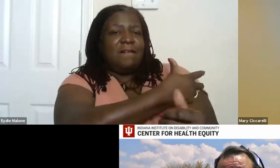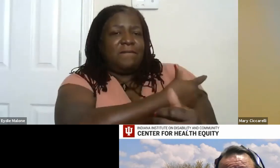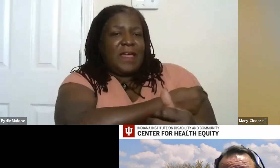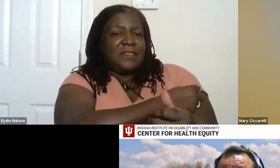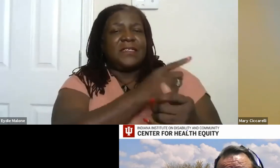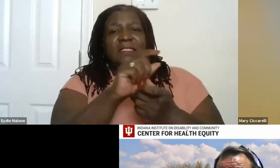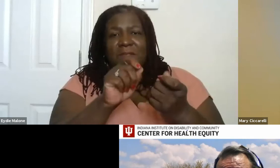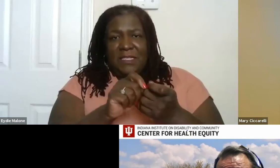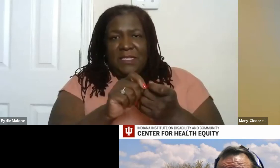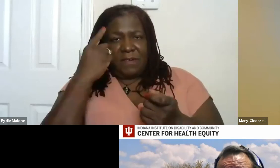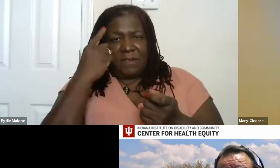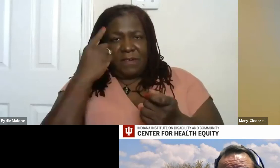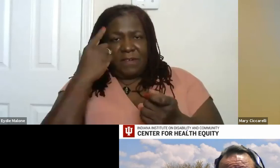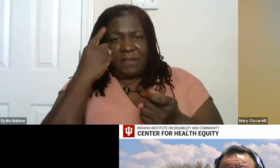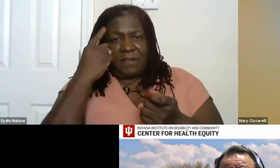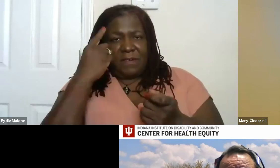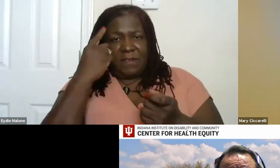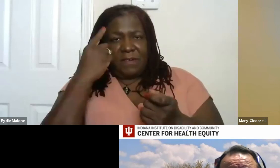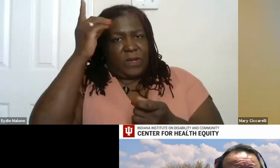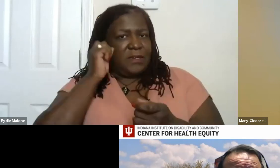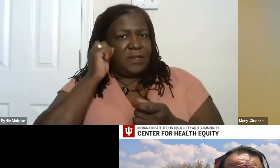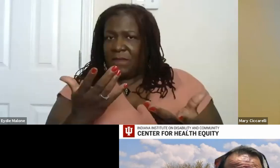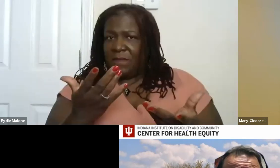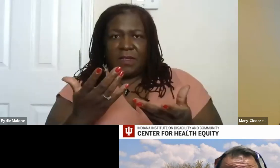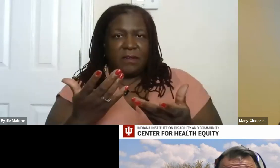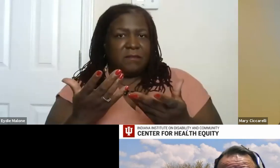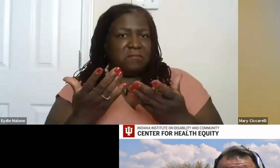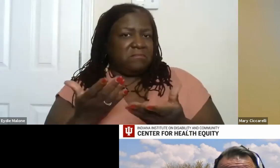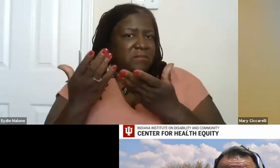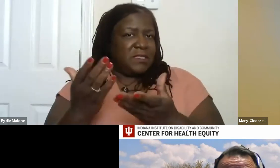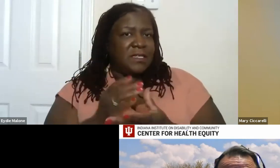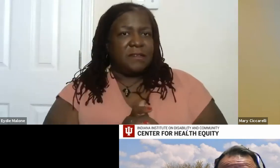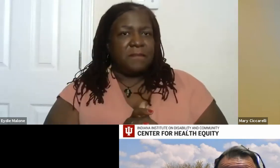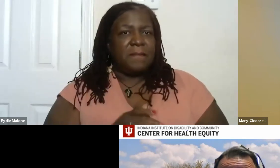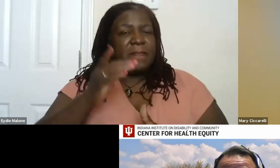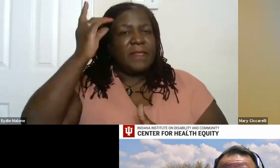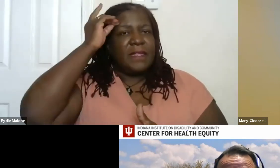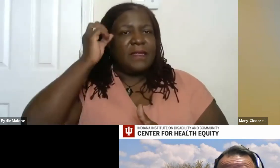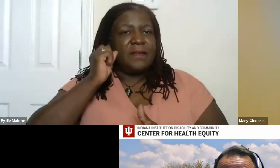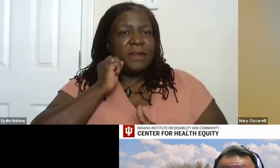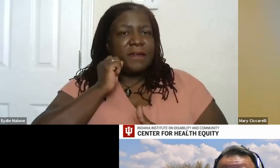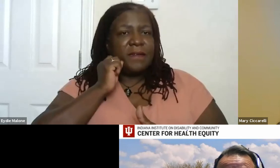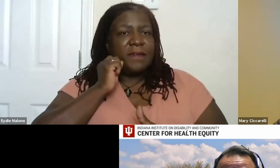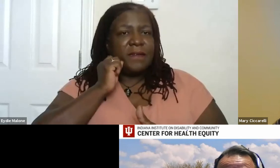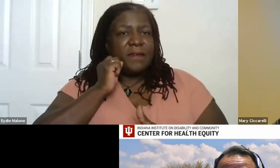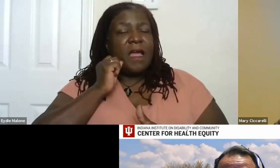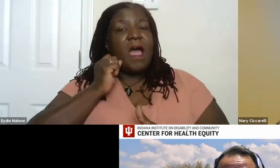with Down syndrome, did you have anything to say about that? Yeah, Down syndrome children are in the high risk group and are